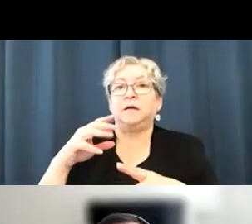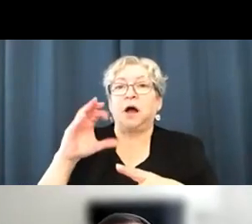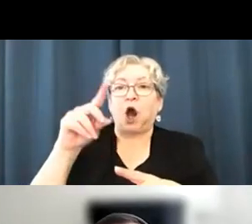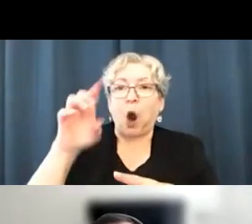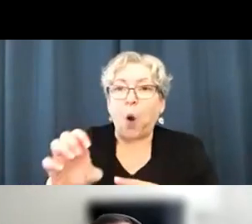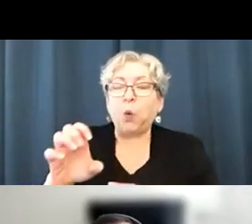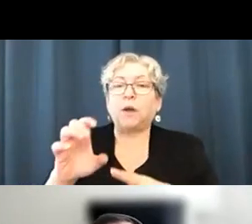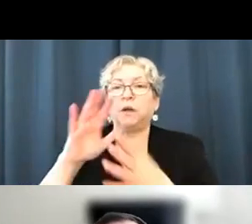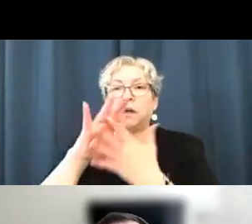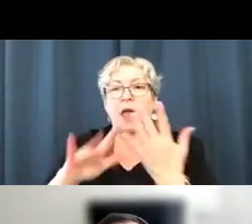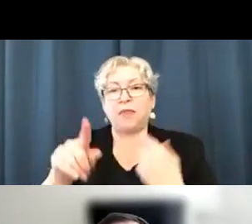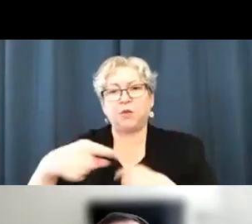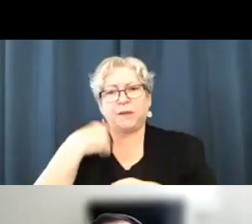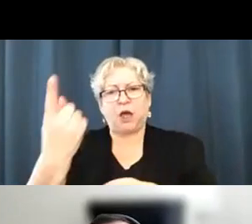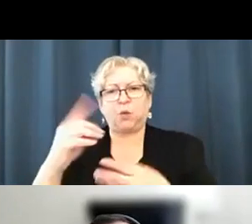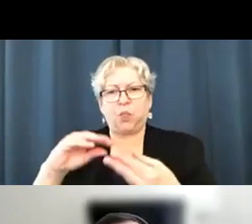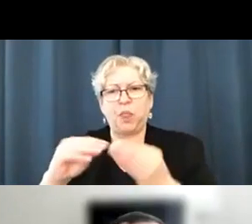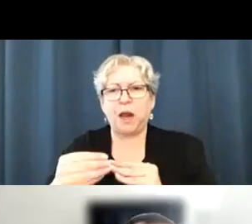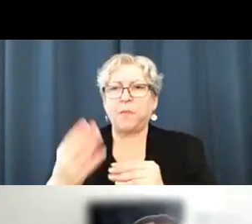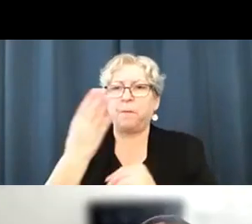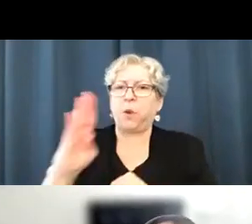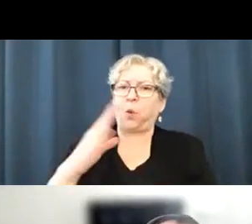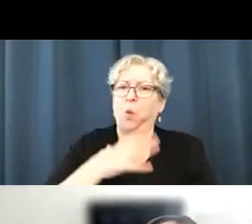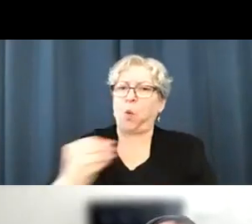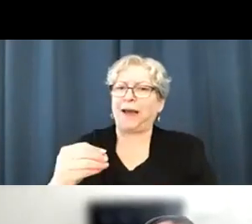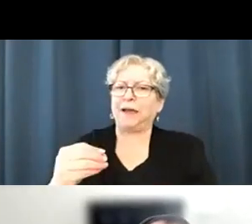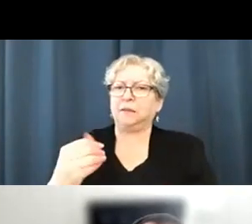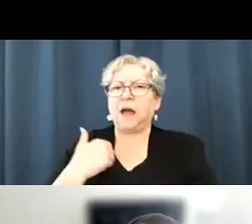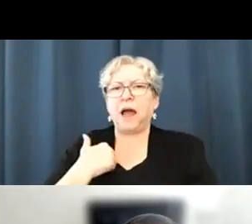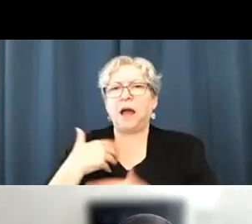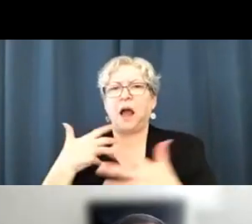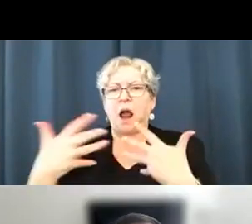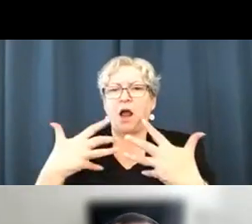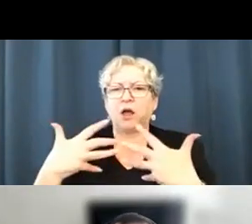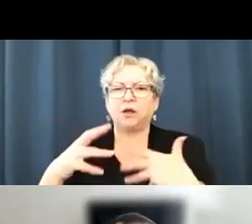And this one, blue and white, has a contrast ratio of 8.59:1